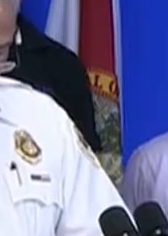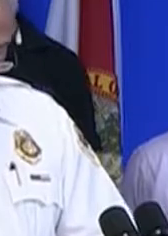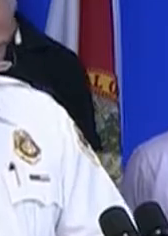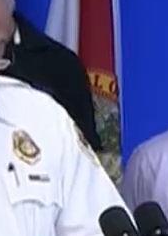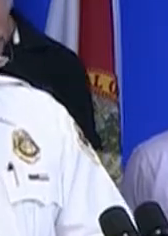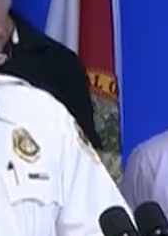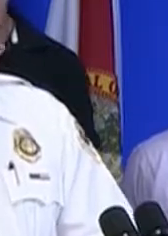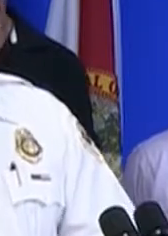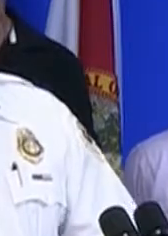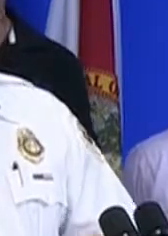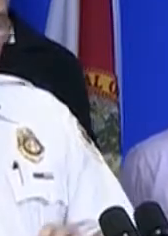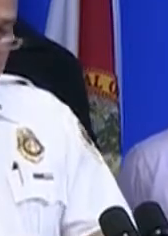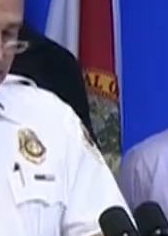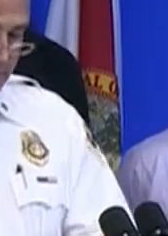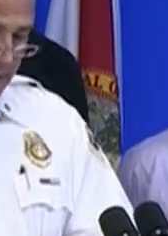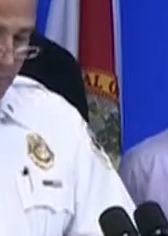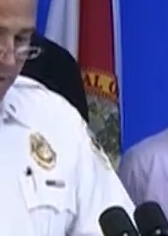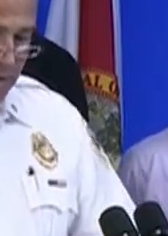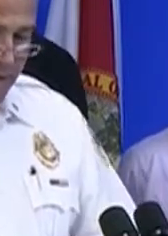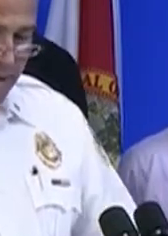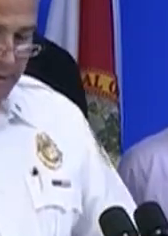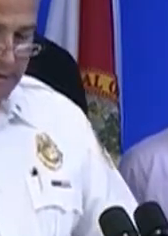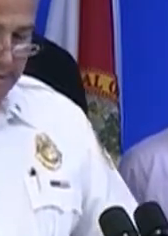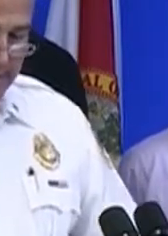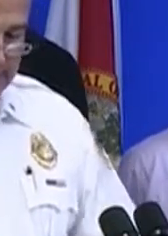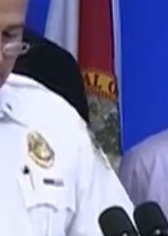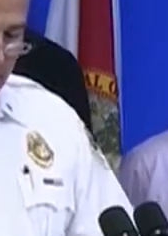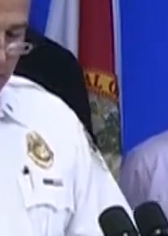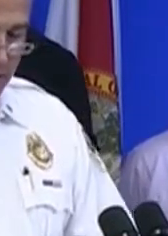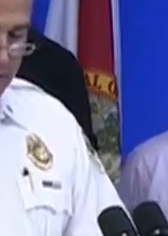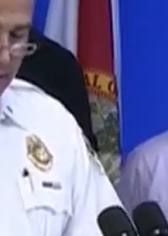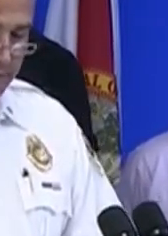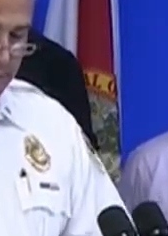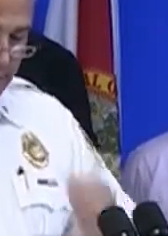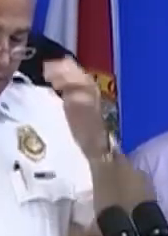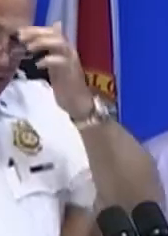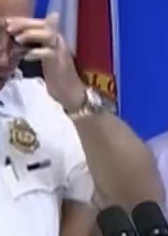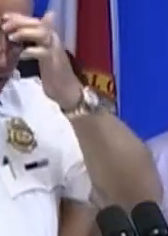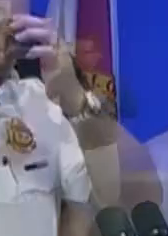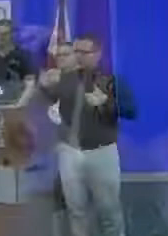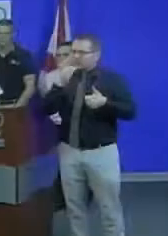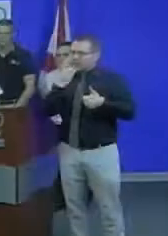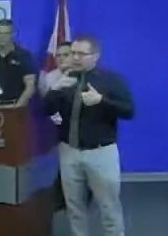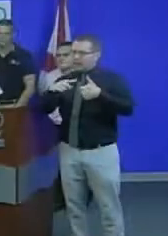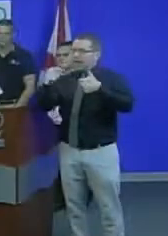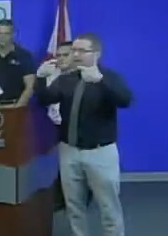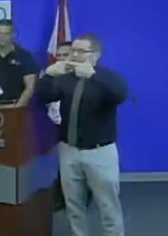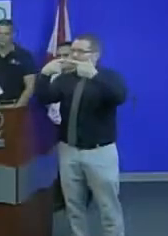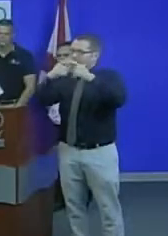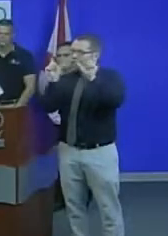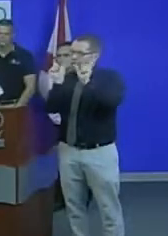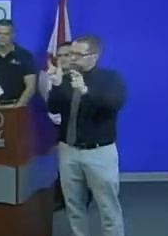BEFORE AND AFTER THE AFTER THE STOMPLET HAVE THE FLASHLIGHTS AND PLENTY OF BATTERIES IN CASE